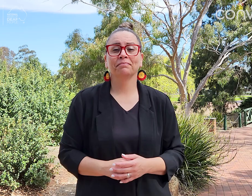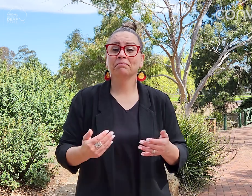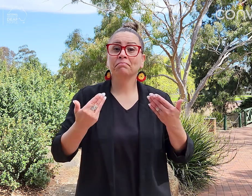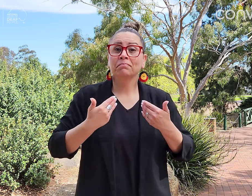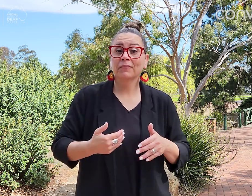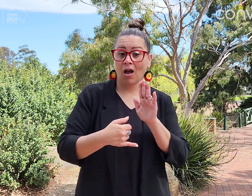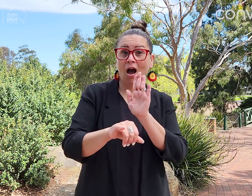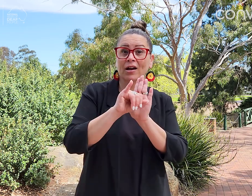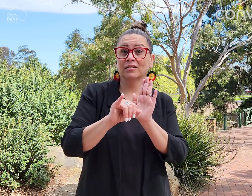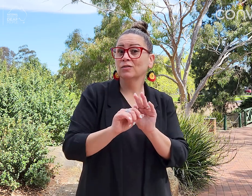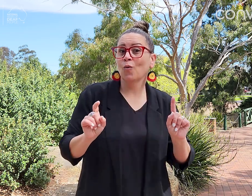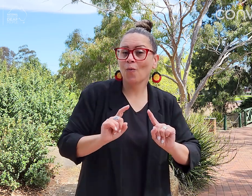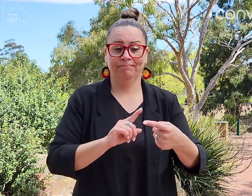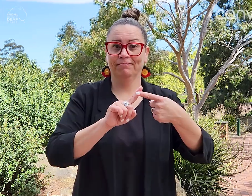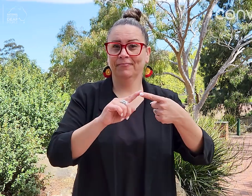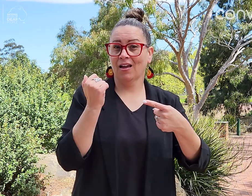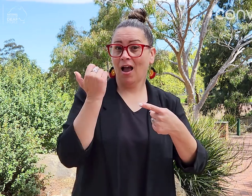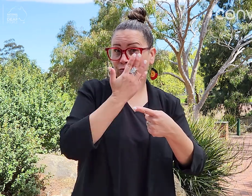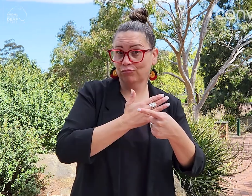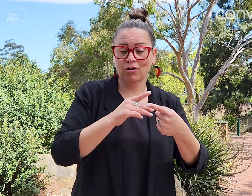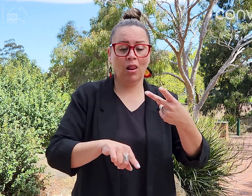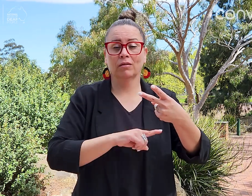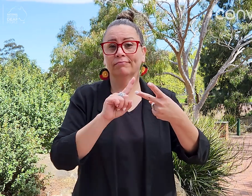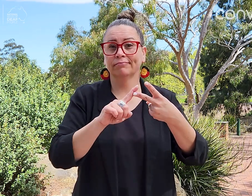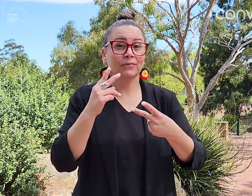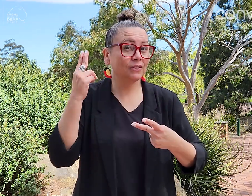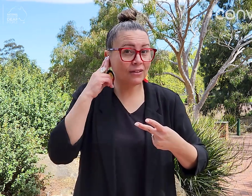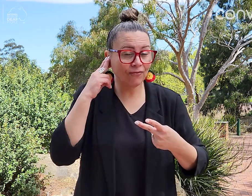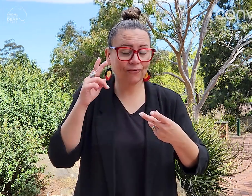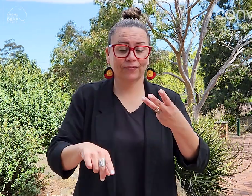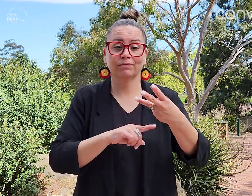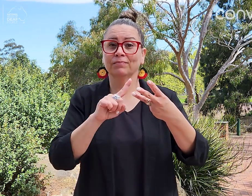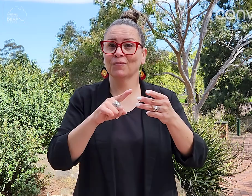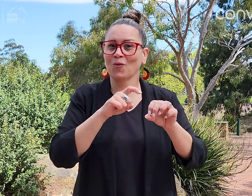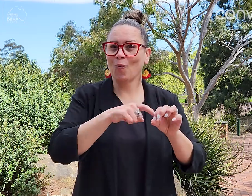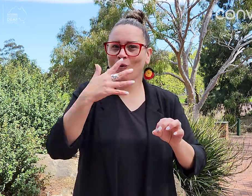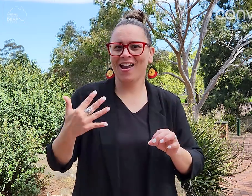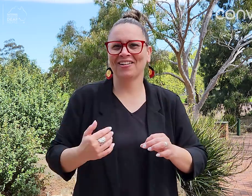I identify as Aboriginal, Deaf and Queer.